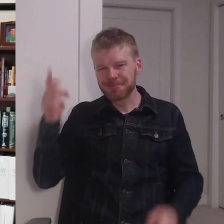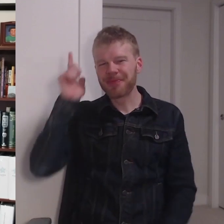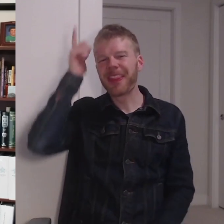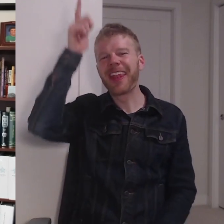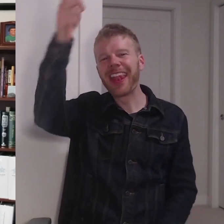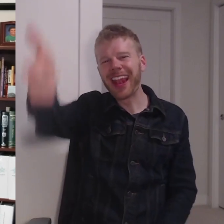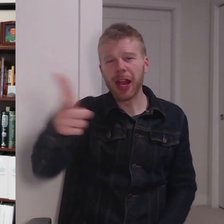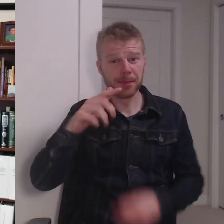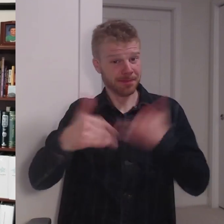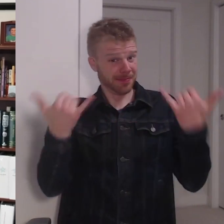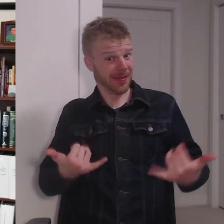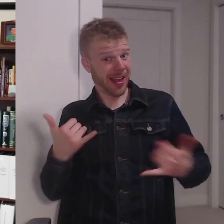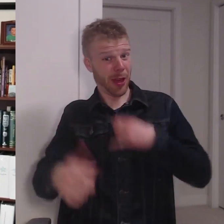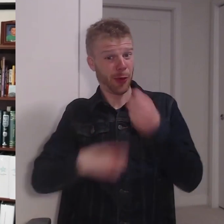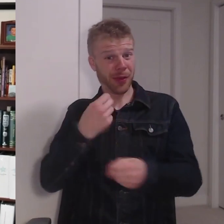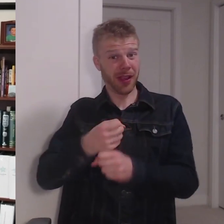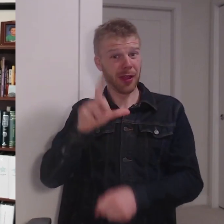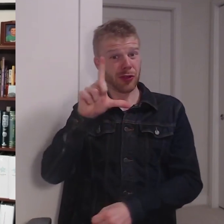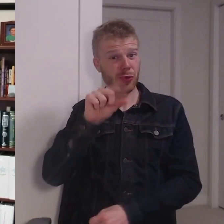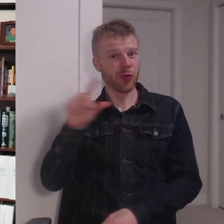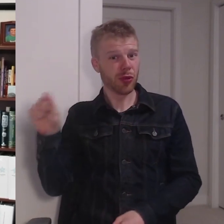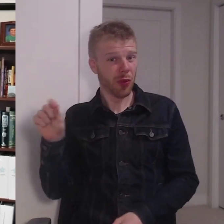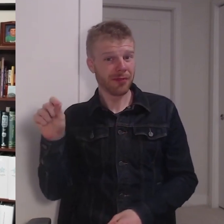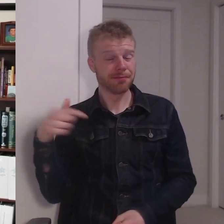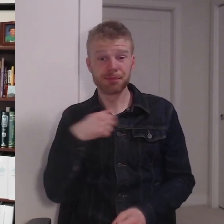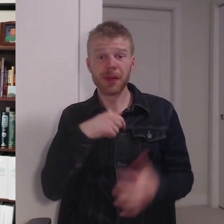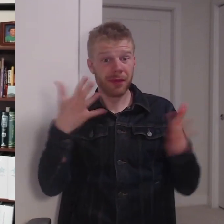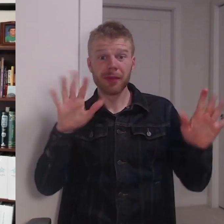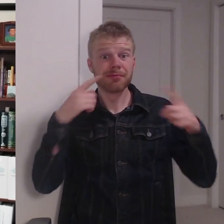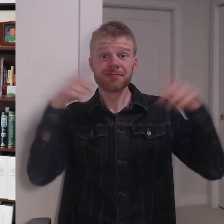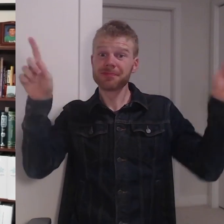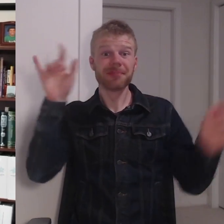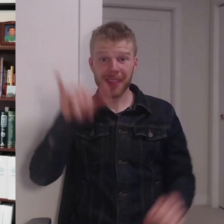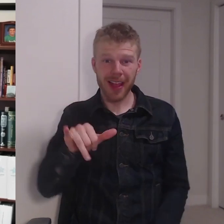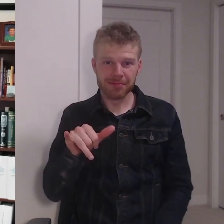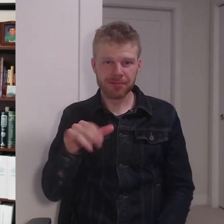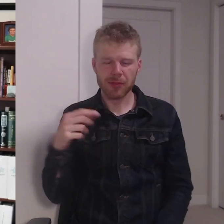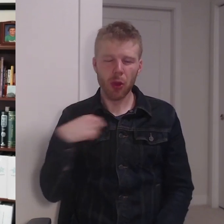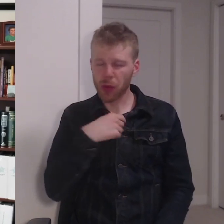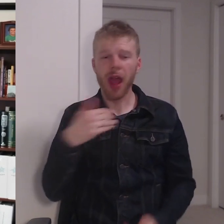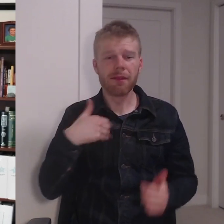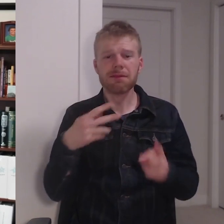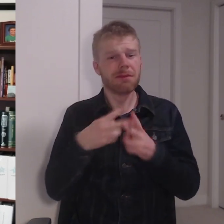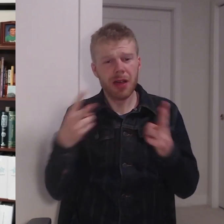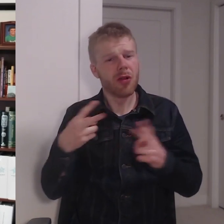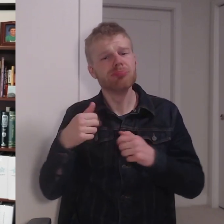Fast forward to 2020 we have now achieved that and have a very solid